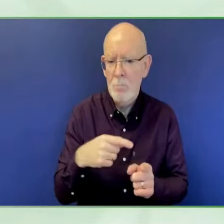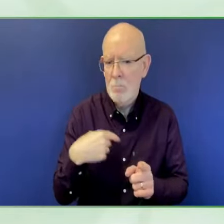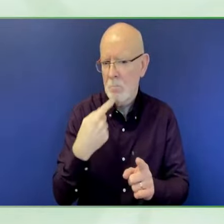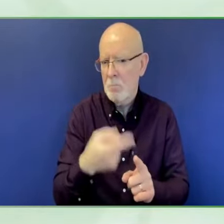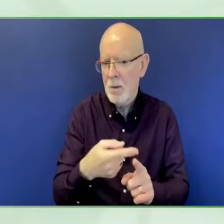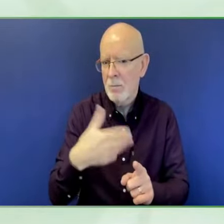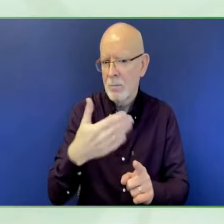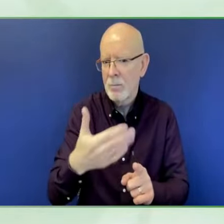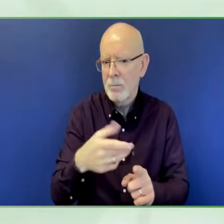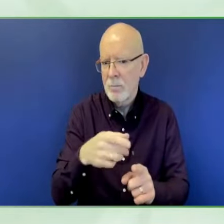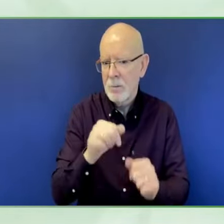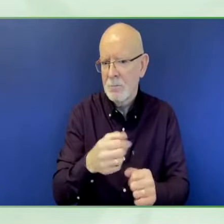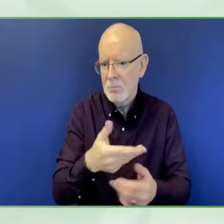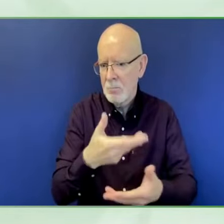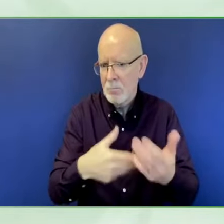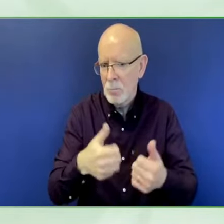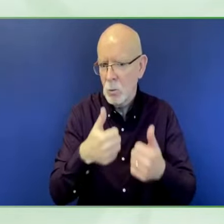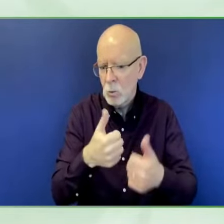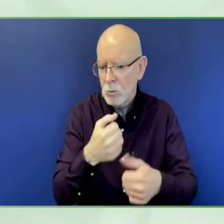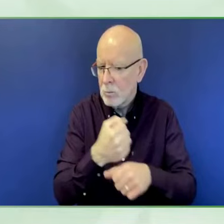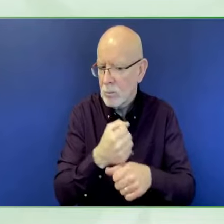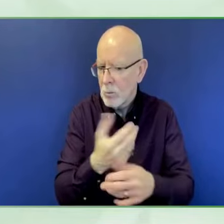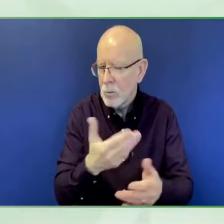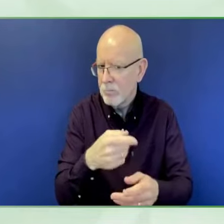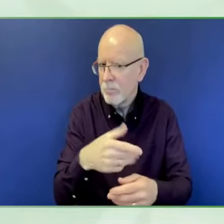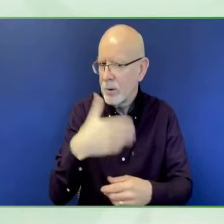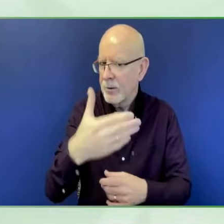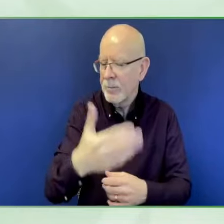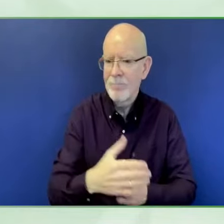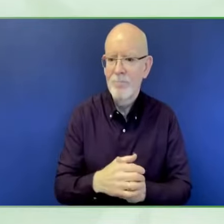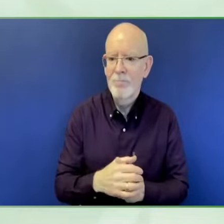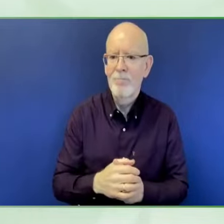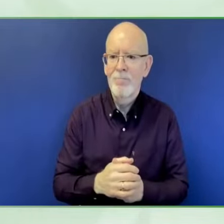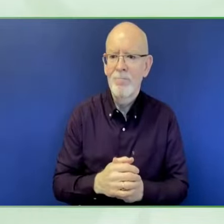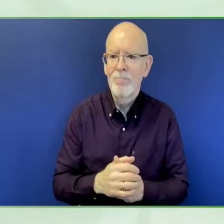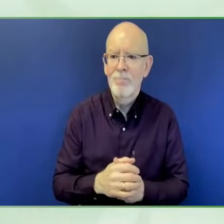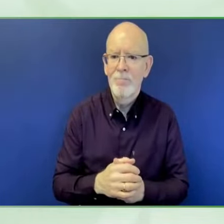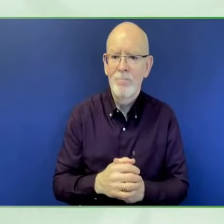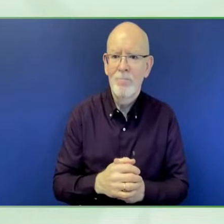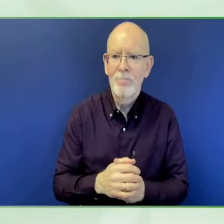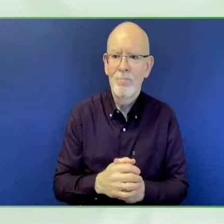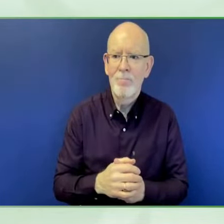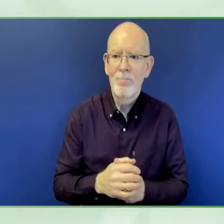You are from Israel, but why are you here? Is this important for you as a profession or as a person?